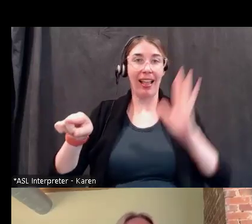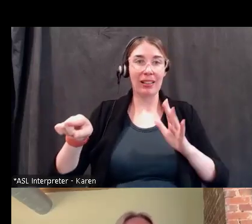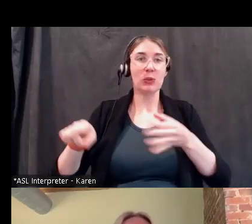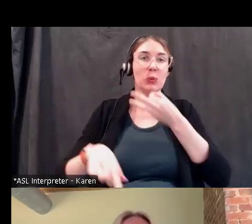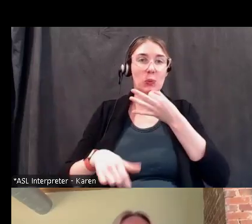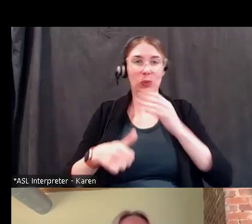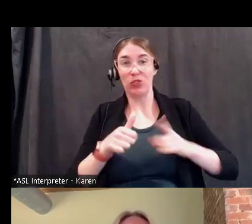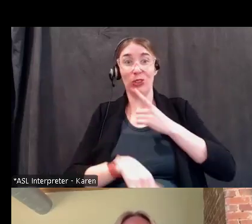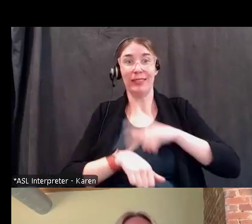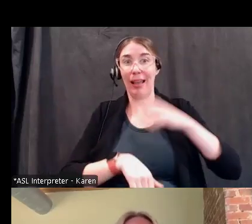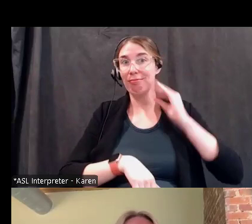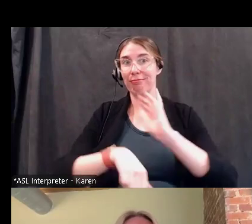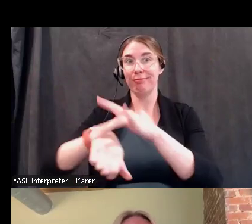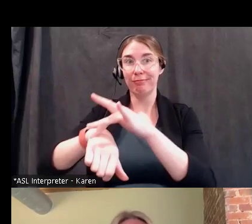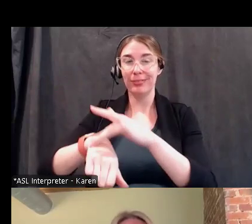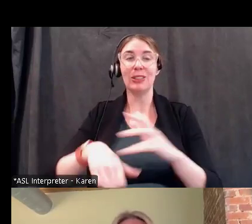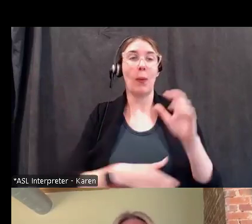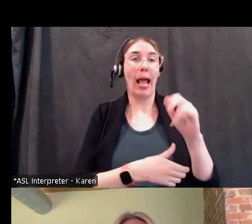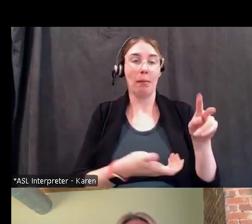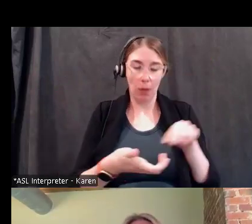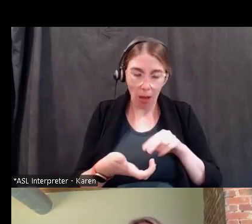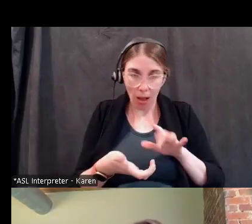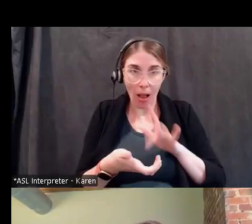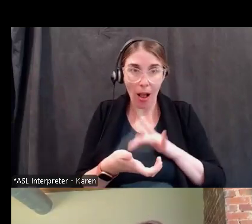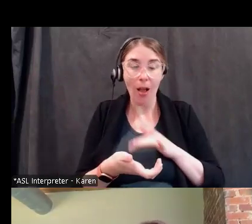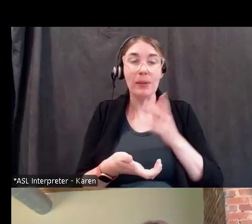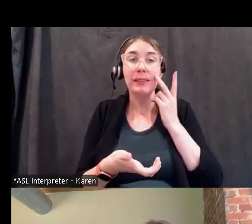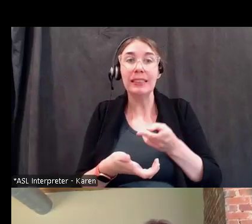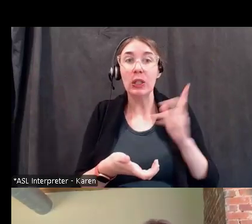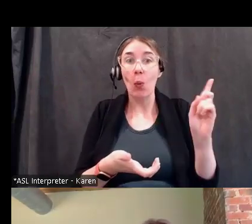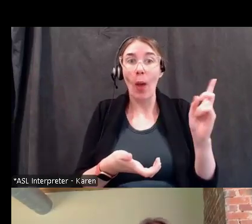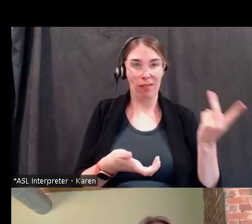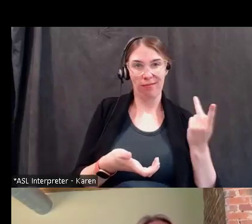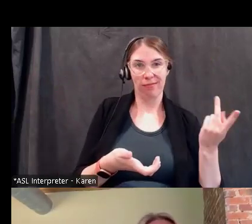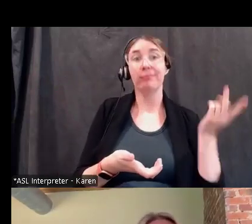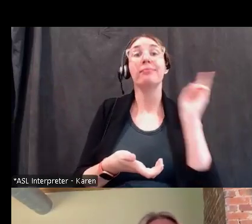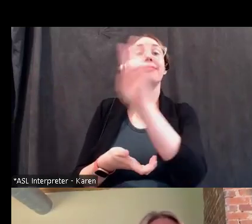this to see where we can go or she can go that's accessible, so that's pretty cool.